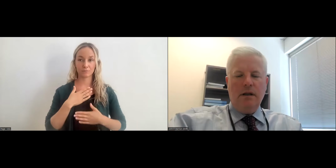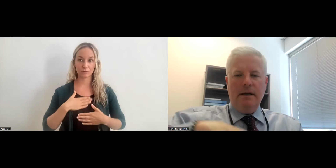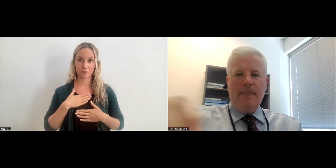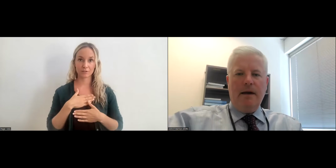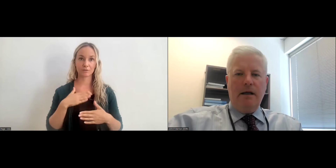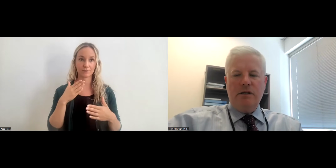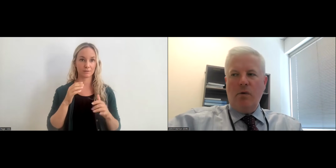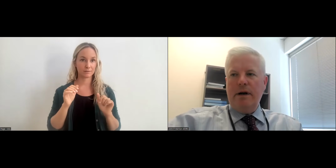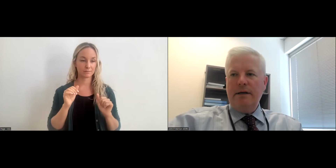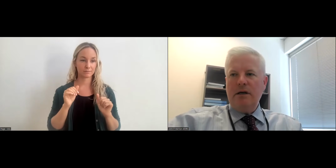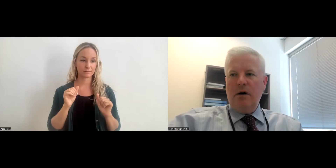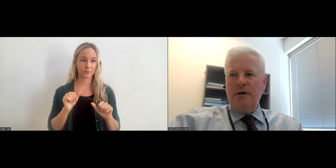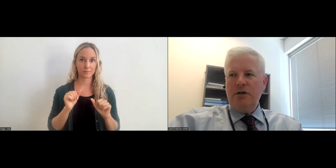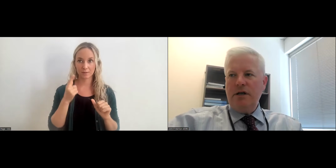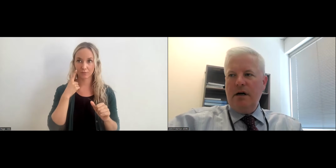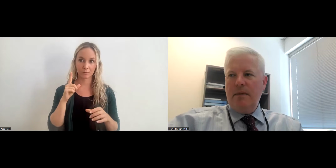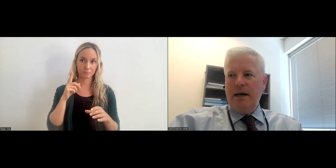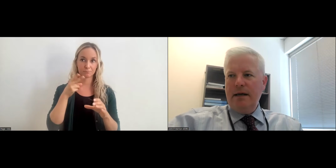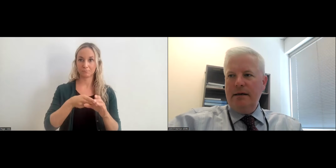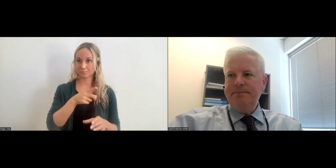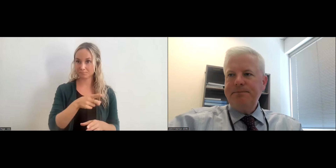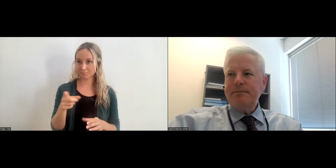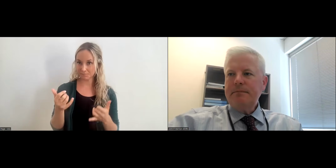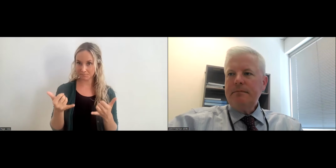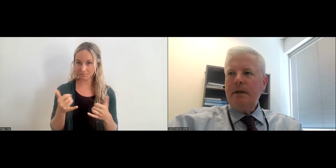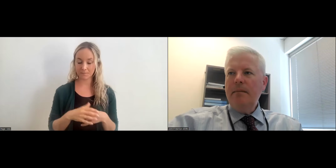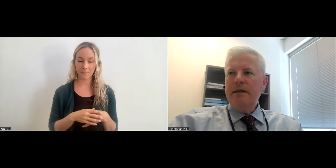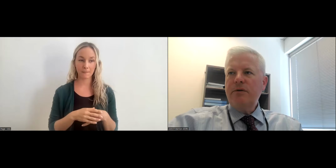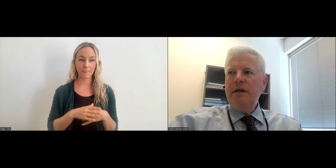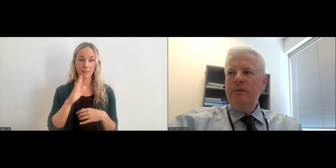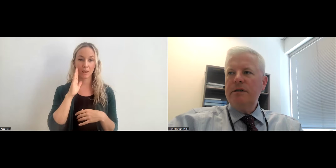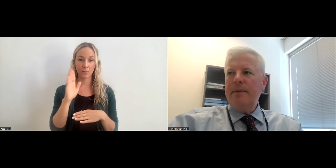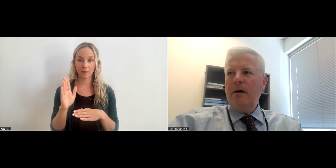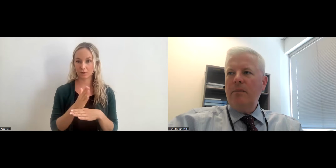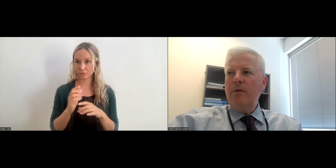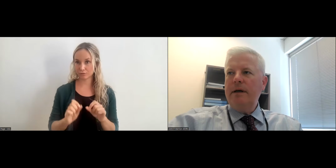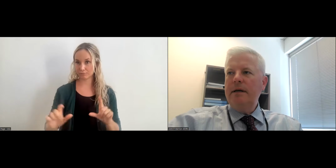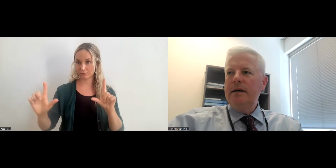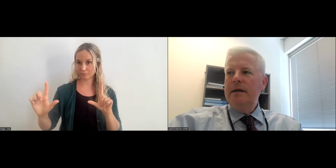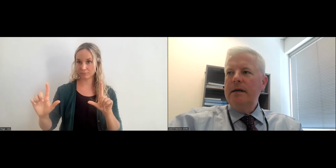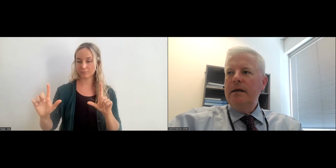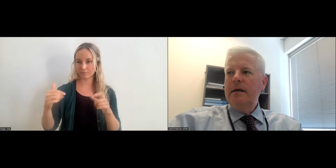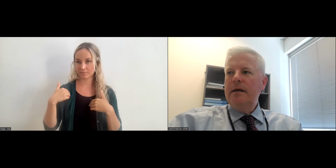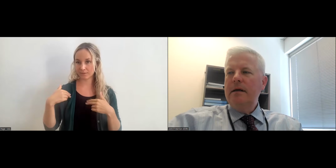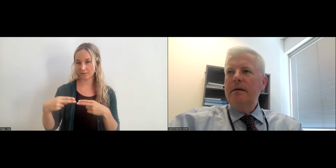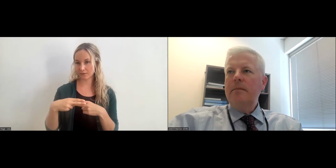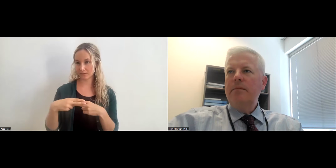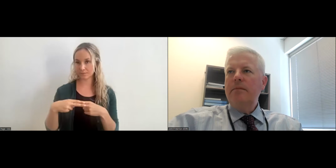share my screen which is a PowerPoint presentation,